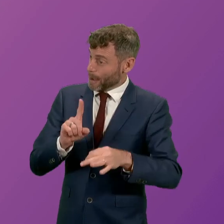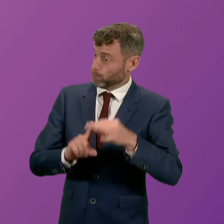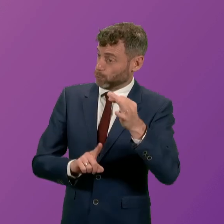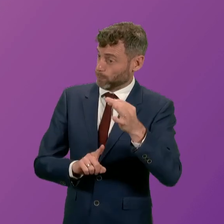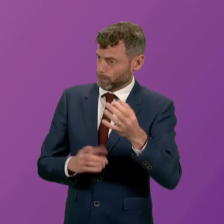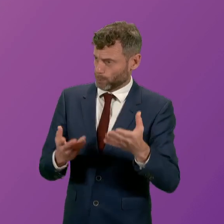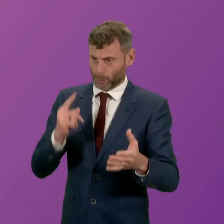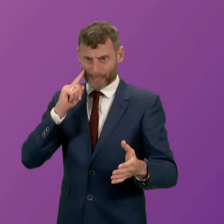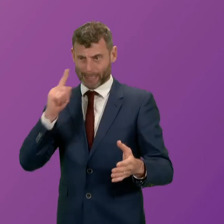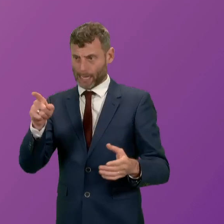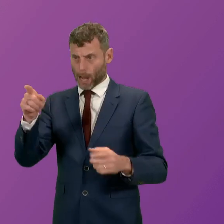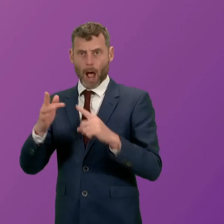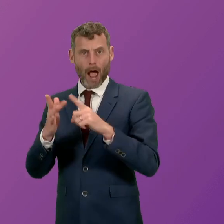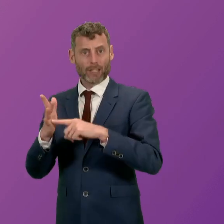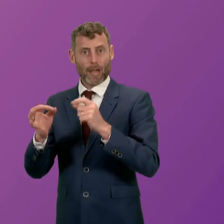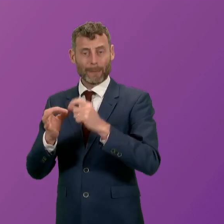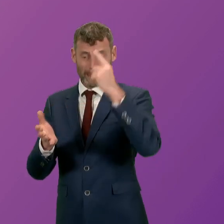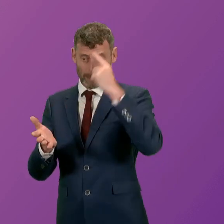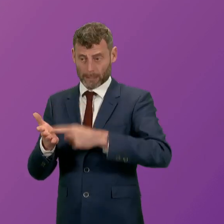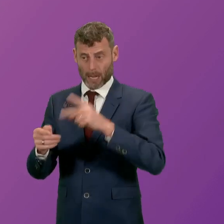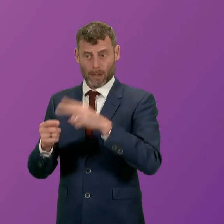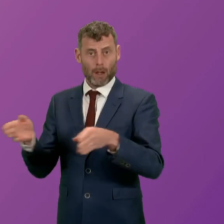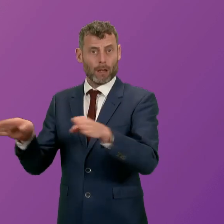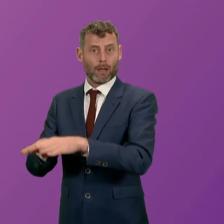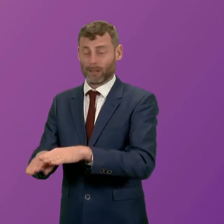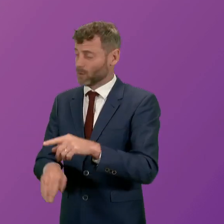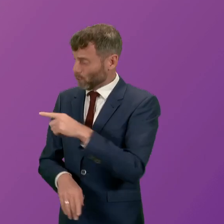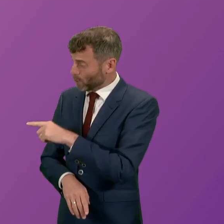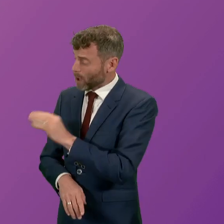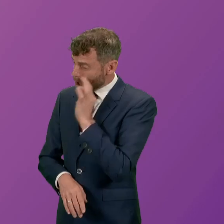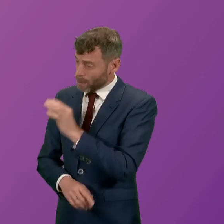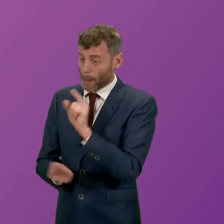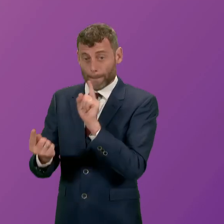taken by the IJB? Will he agree to meet the cross-party group of MSPs who are trying to